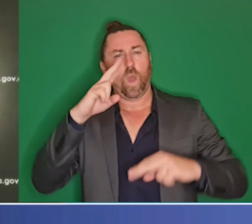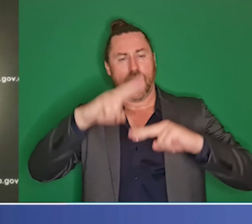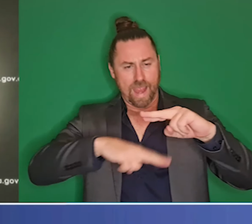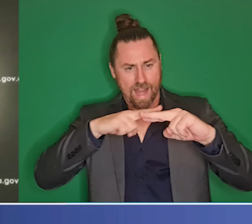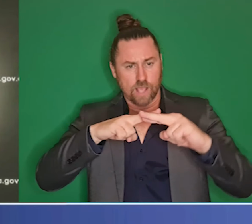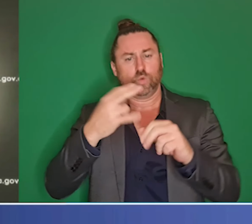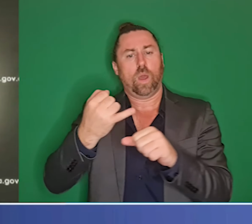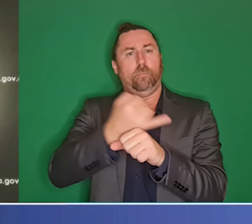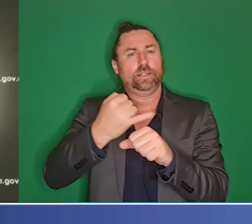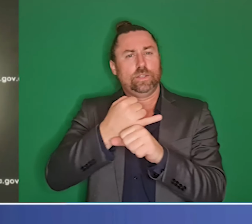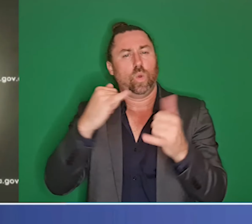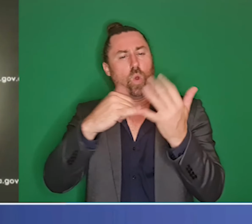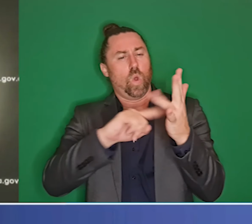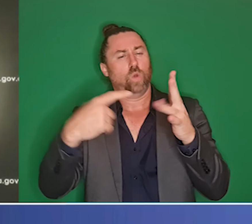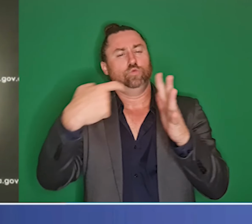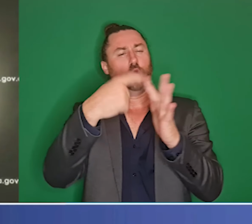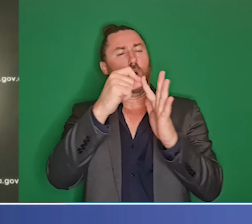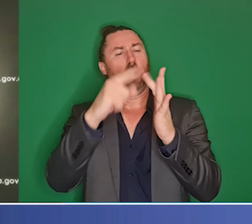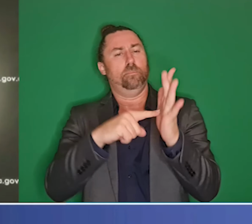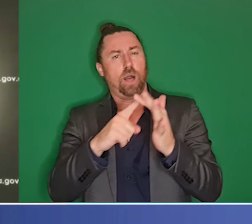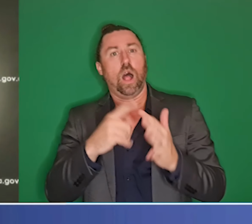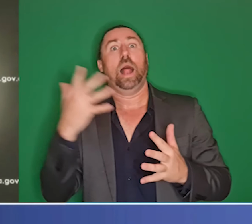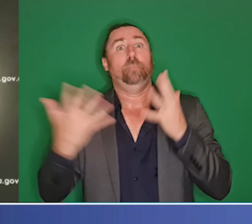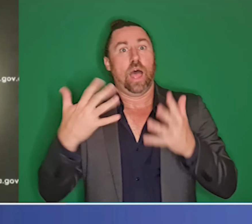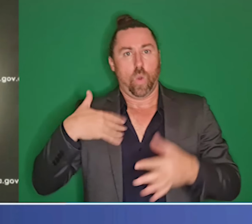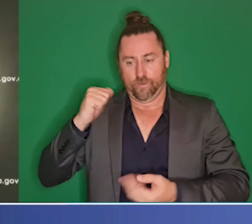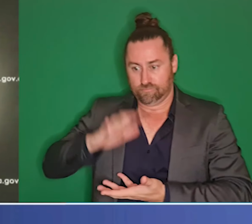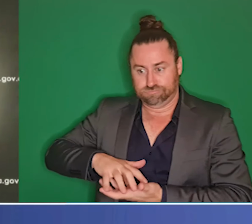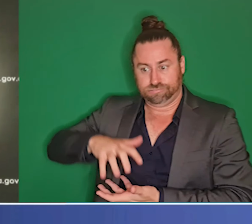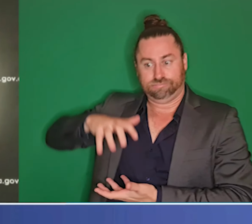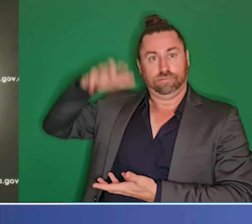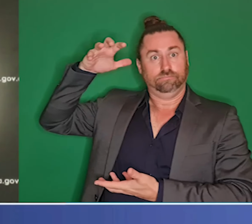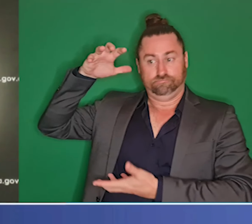to support any states or territories that have shortages of PPE,